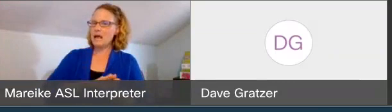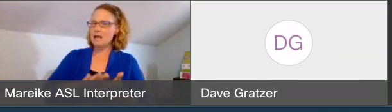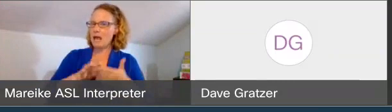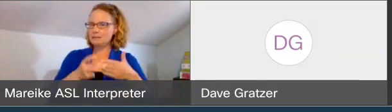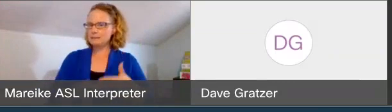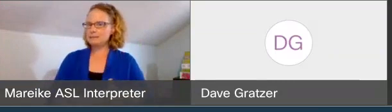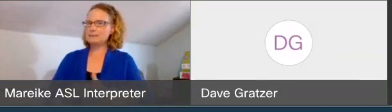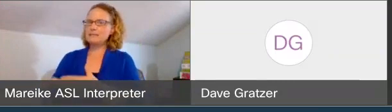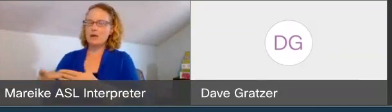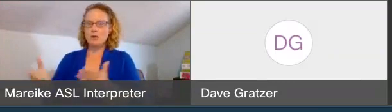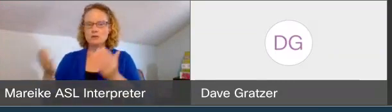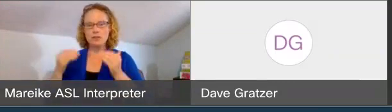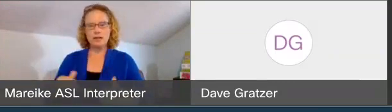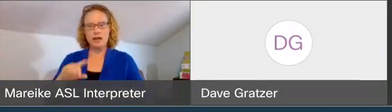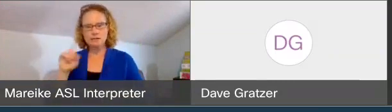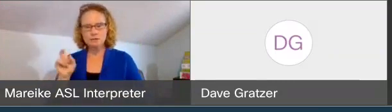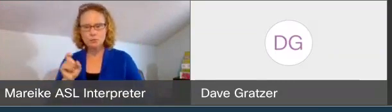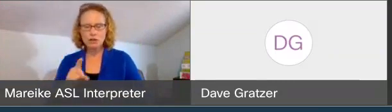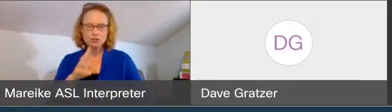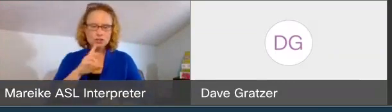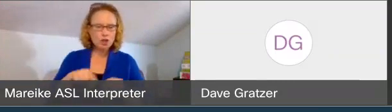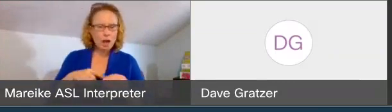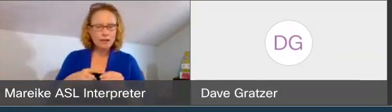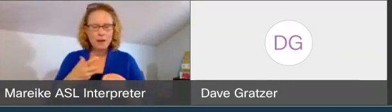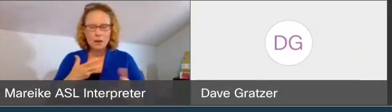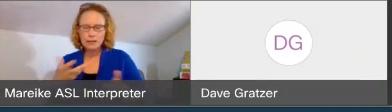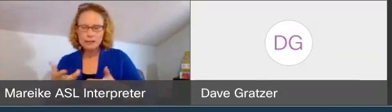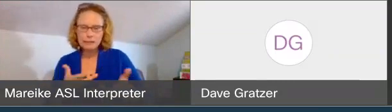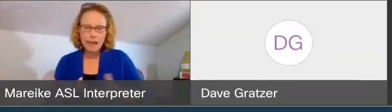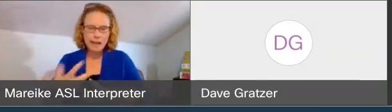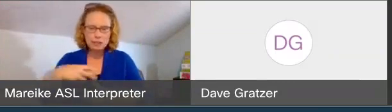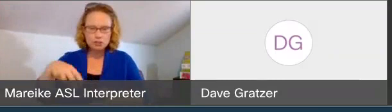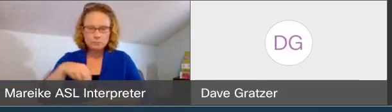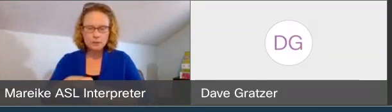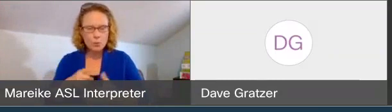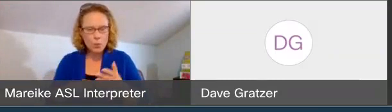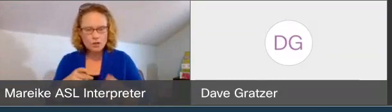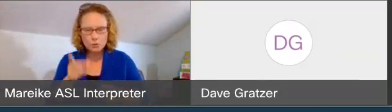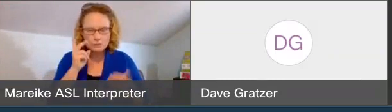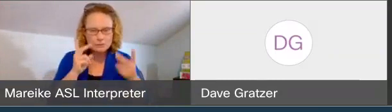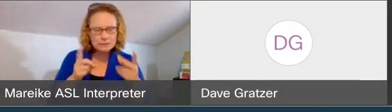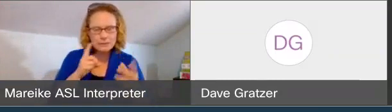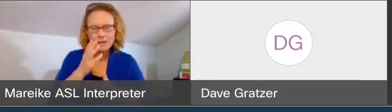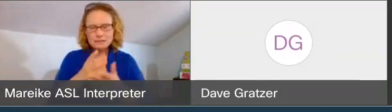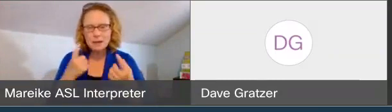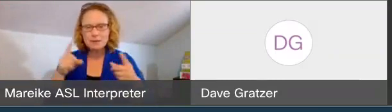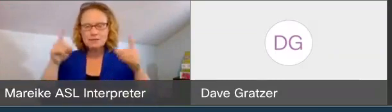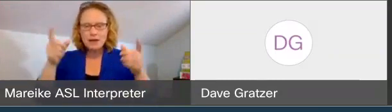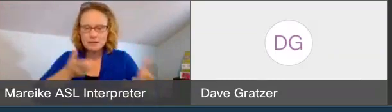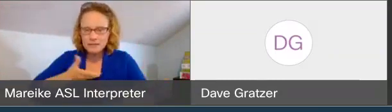question when talking about engagement. So what do you find are some effective engagement strategies